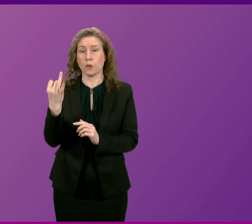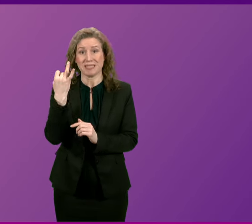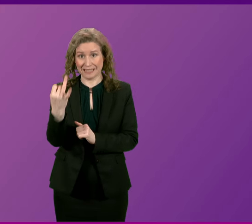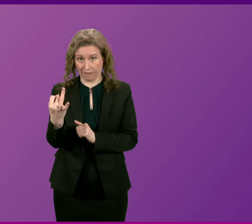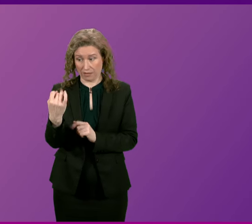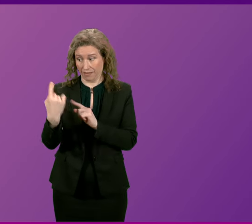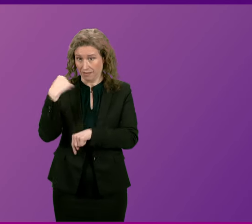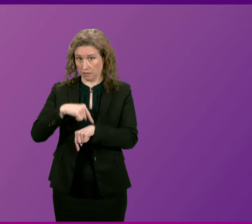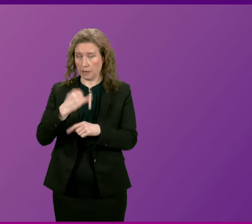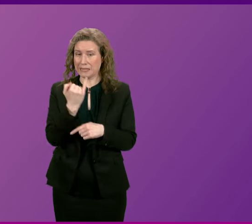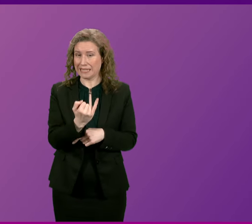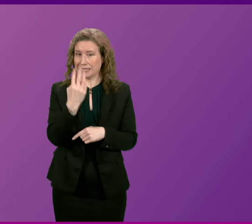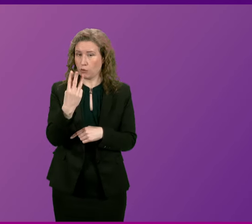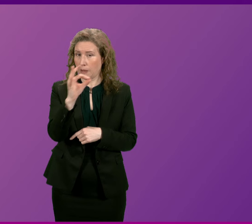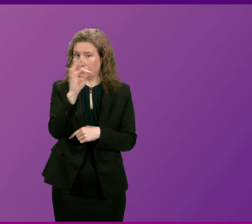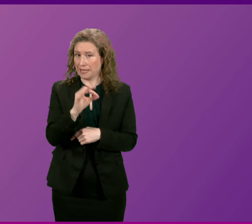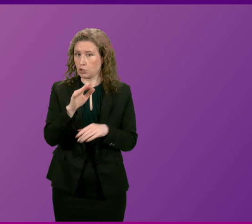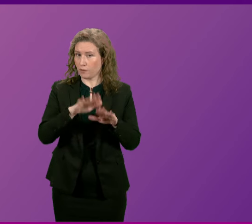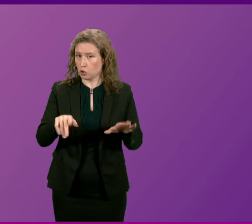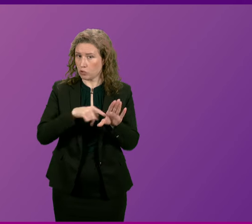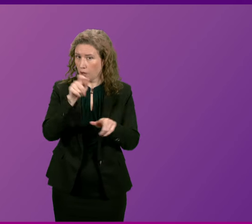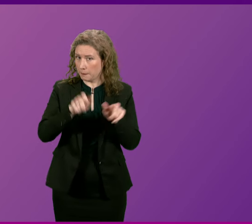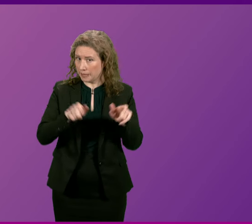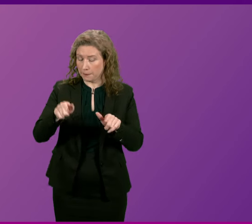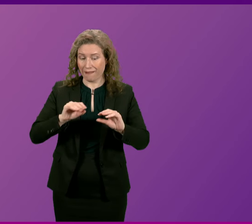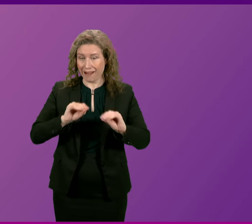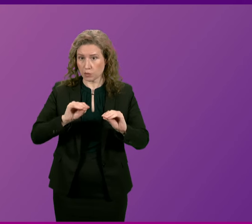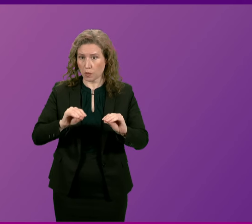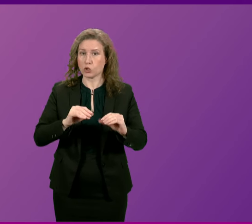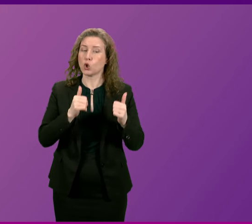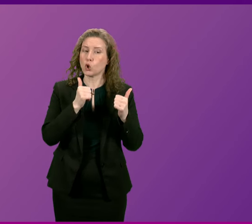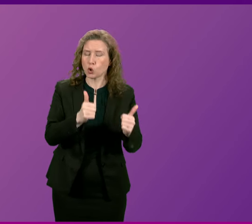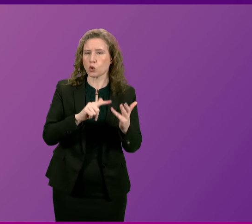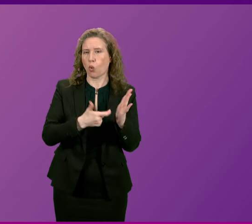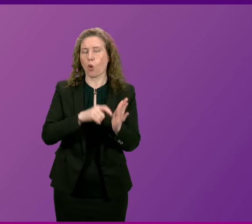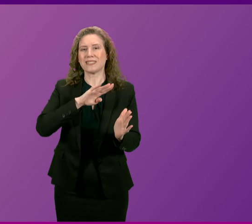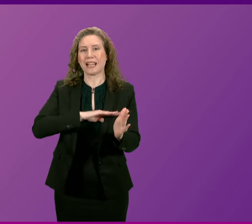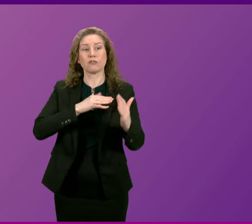63 per cent of children and young people were being educated in good or satisfactory buildings.